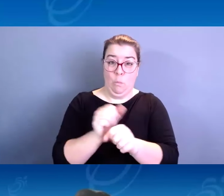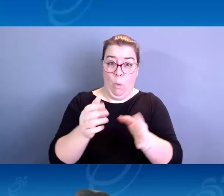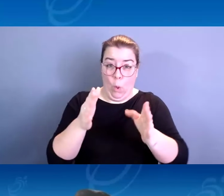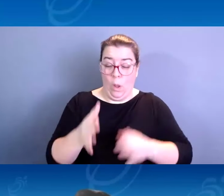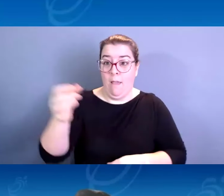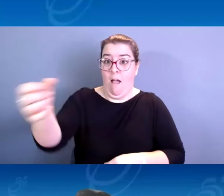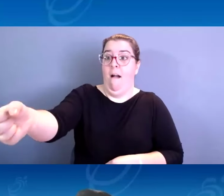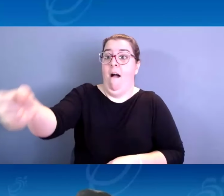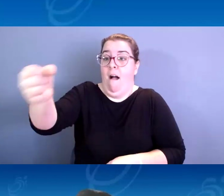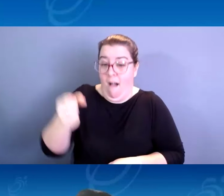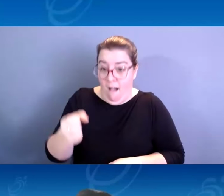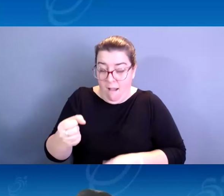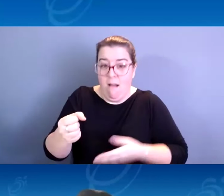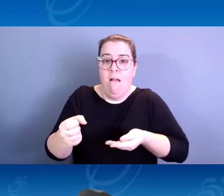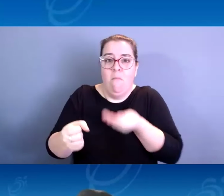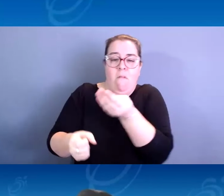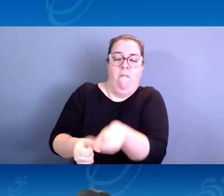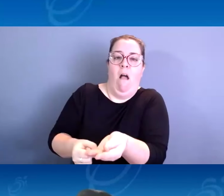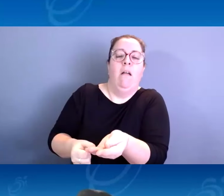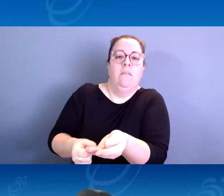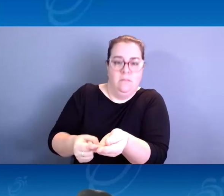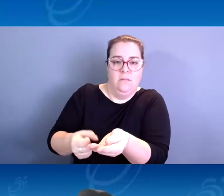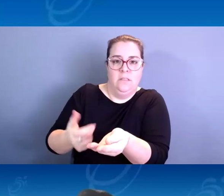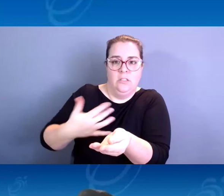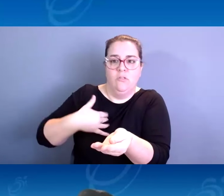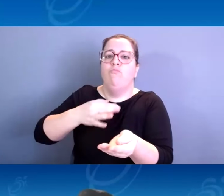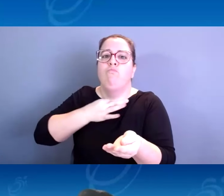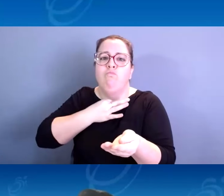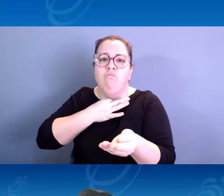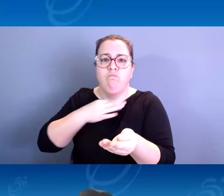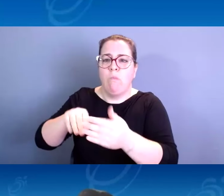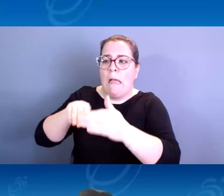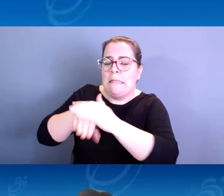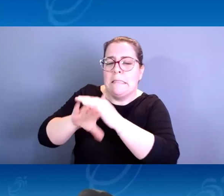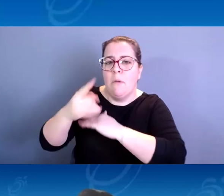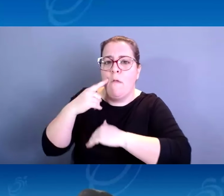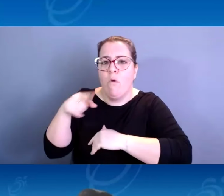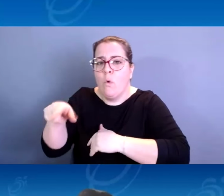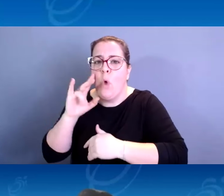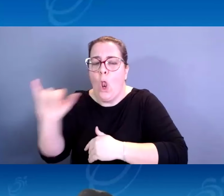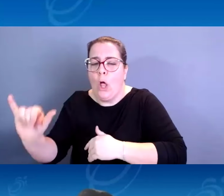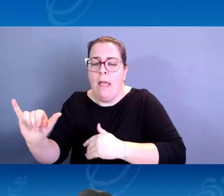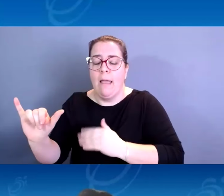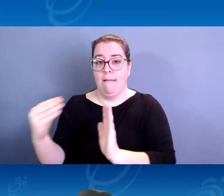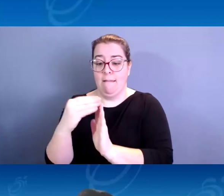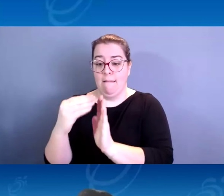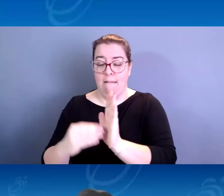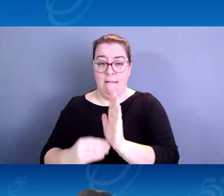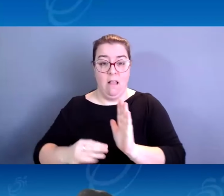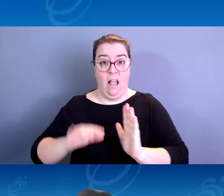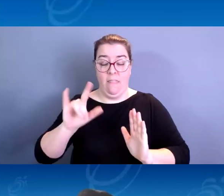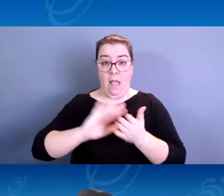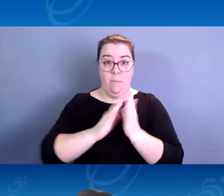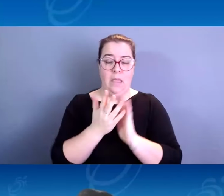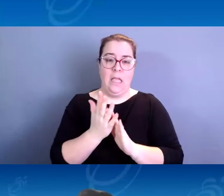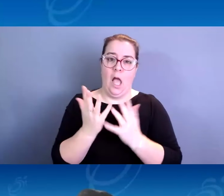reduce to reduce the feeling of otherness with people with disabilities? Is this the best option?